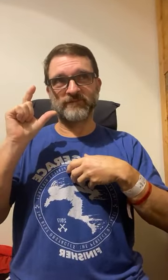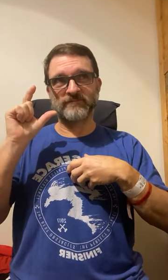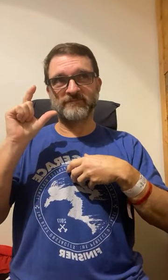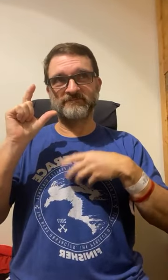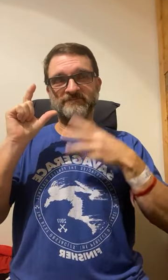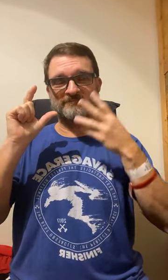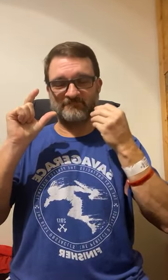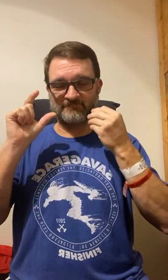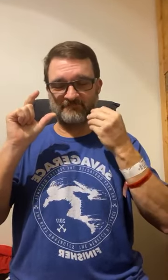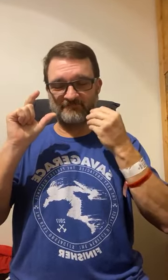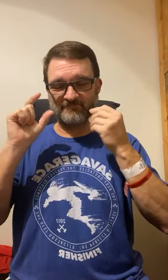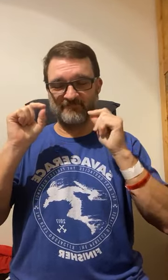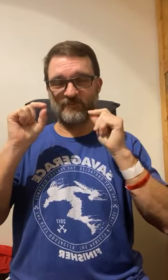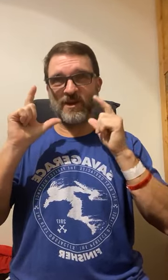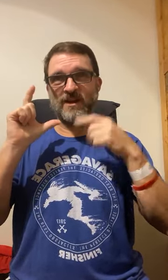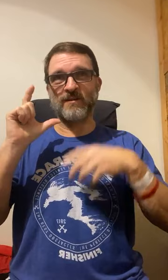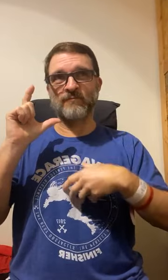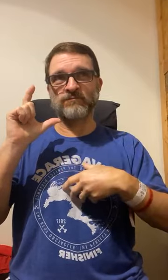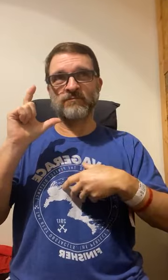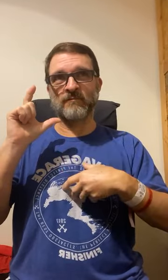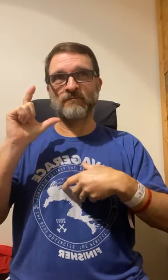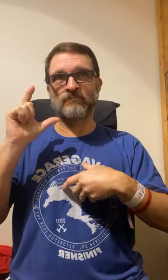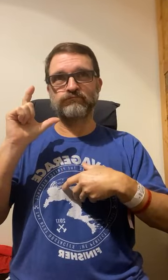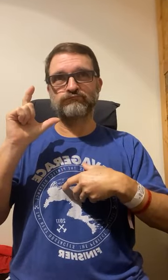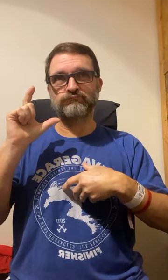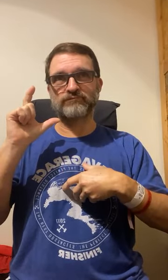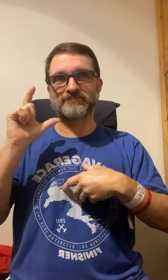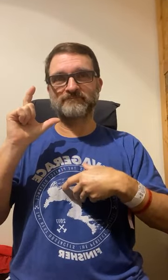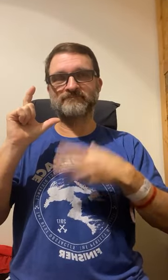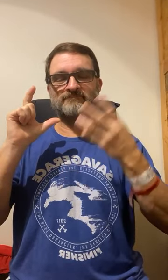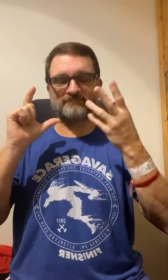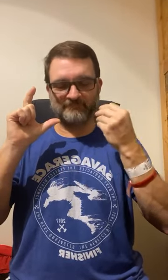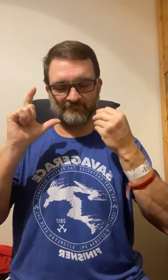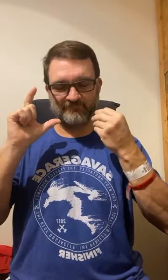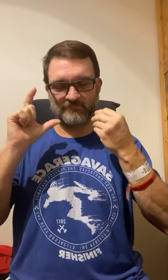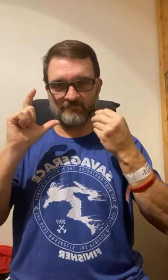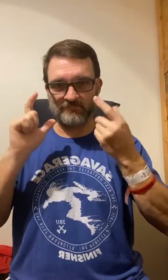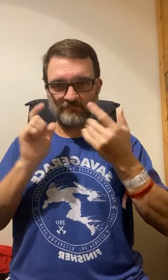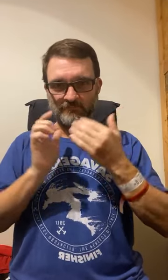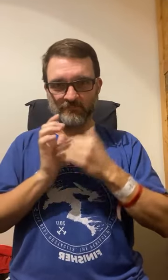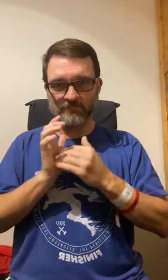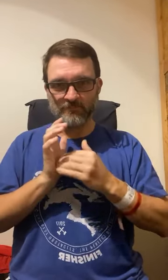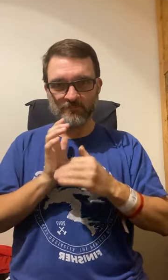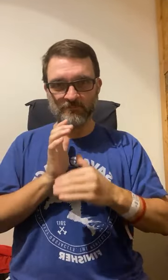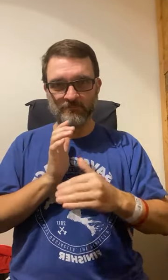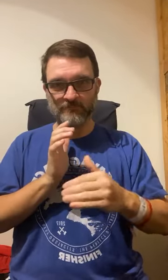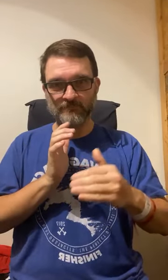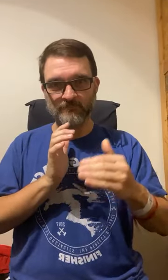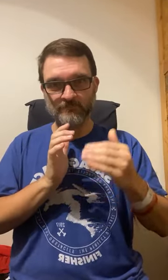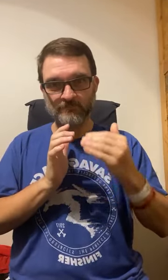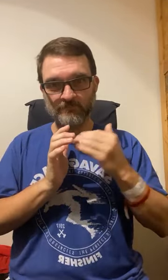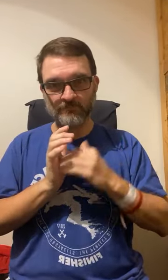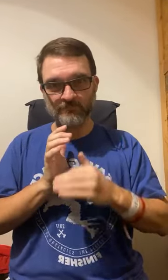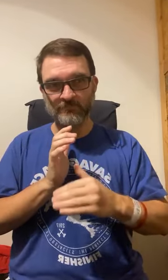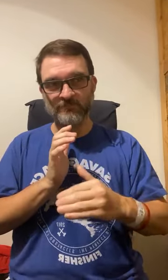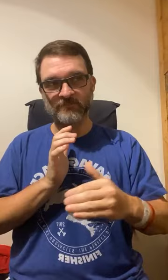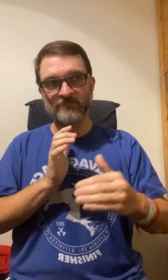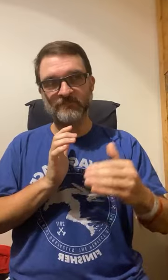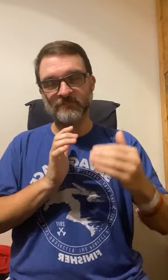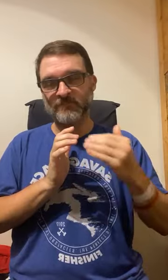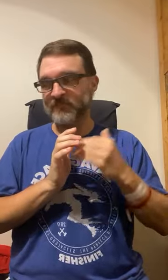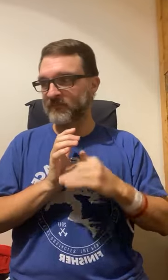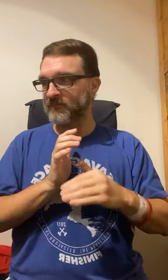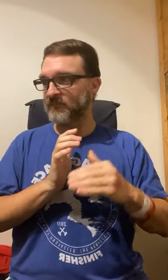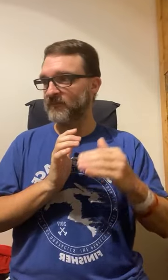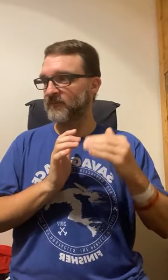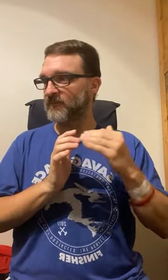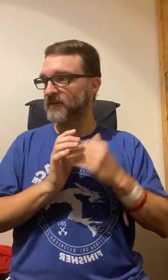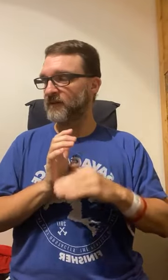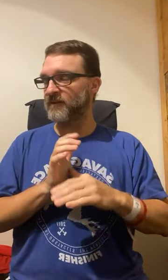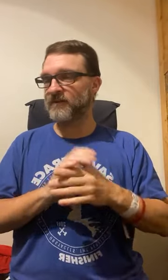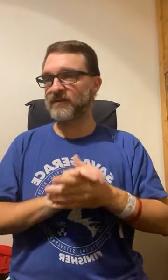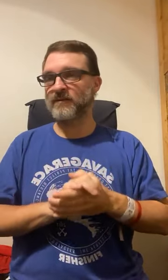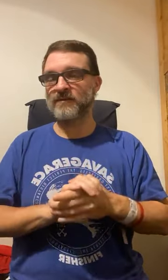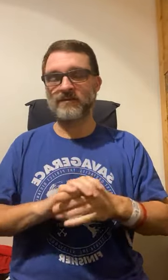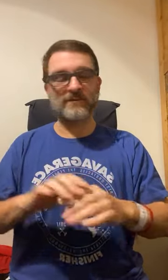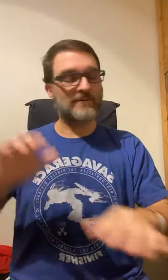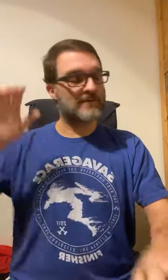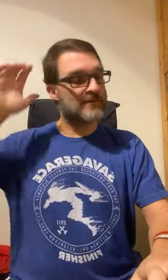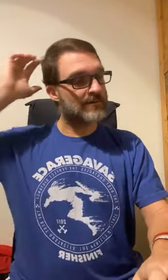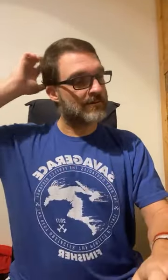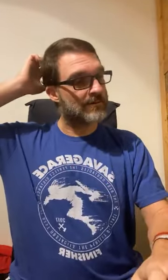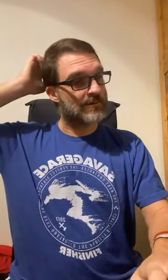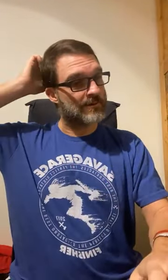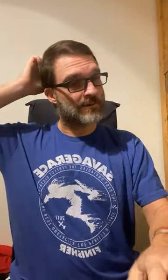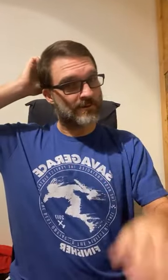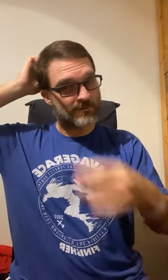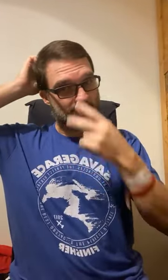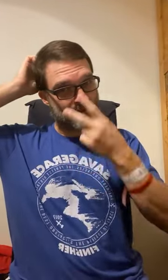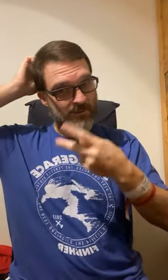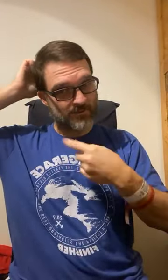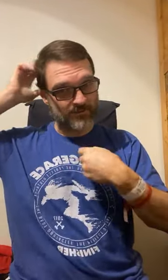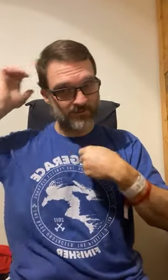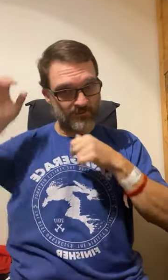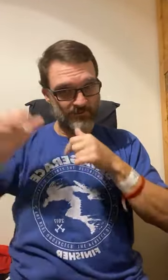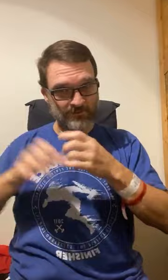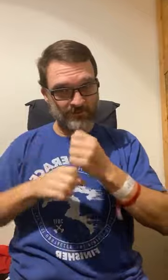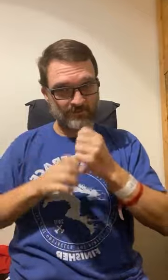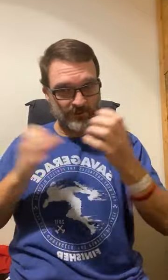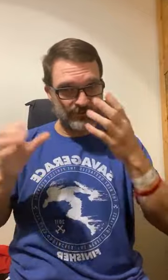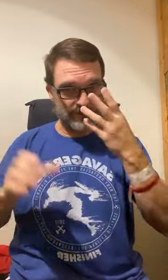Waking up with rumbling in my stomach and going back to sleep some more and waking up again. It was a repetitive cycle.